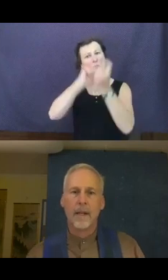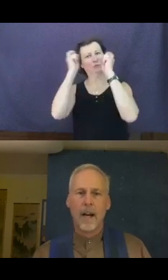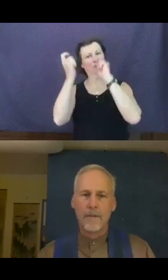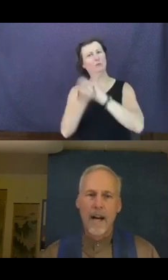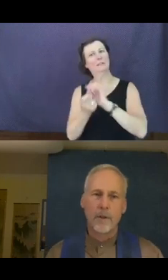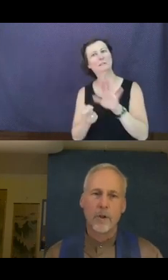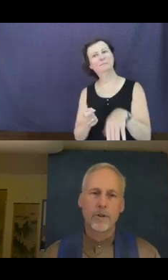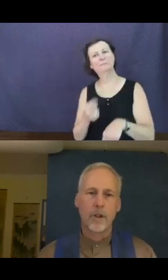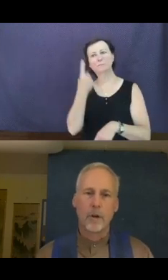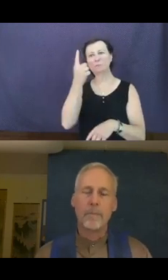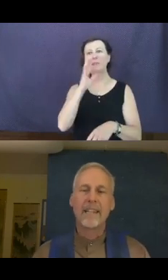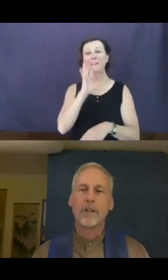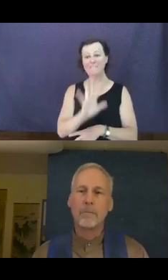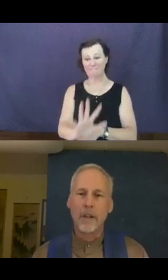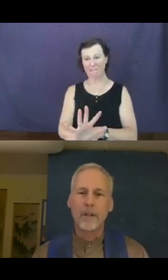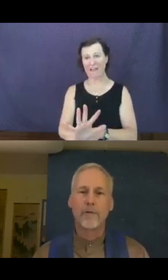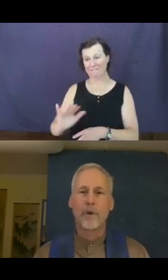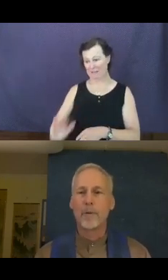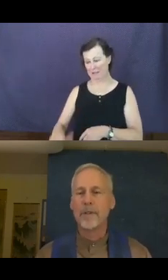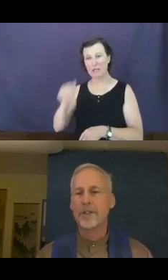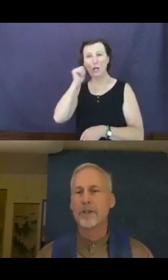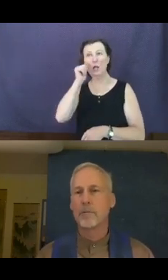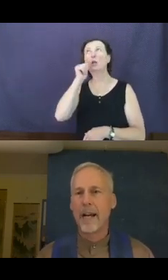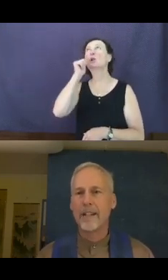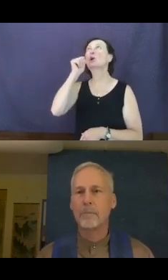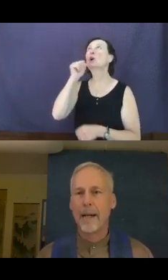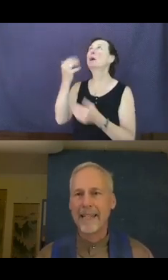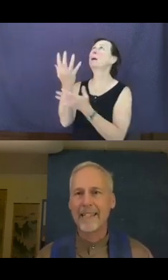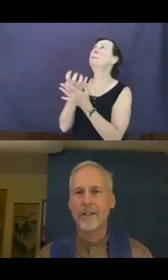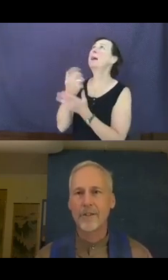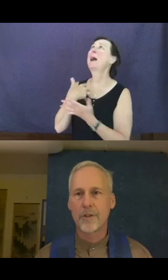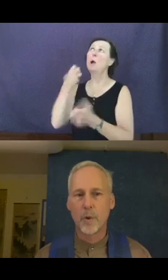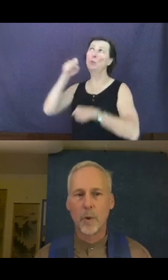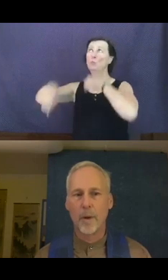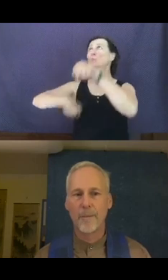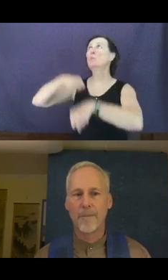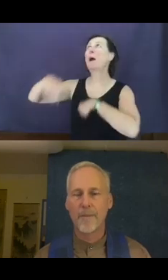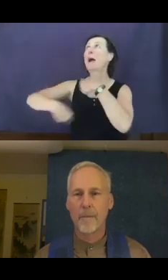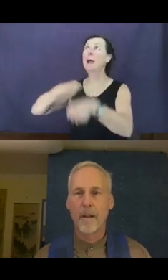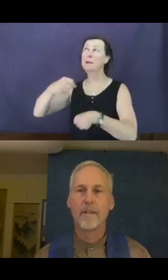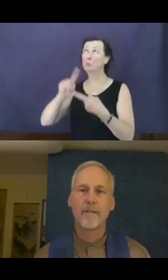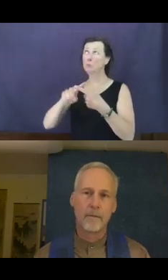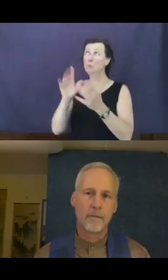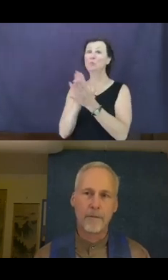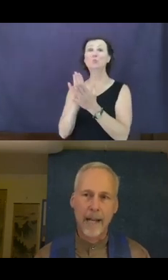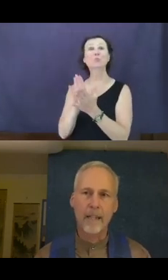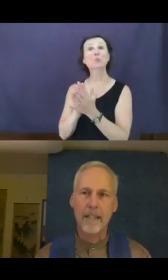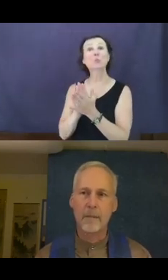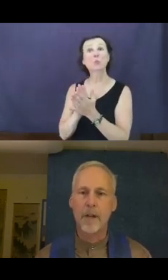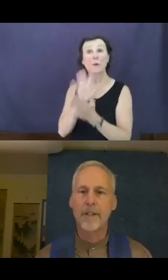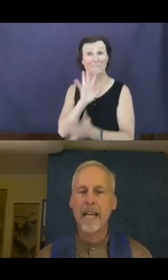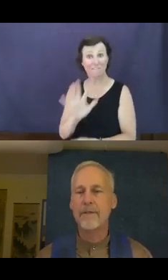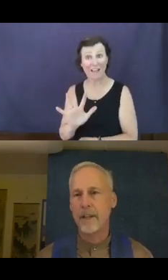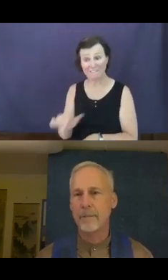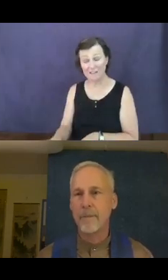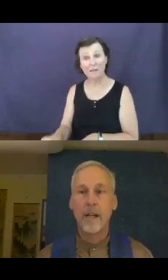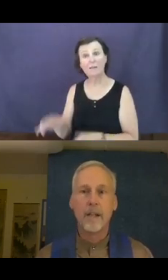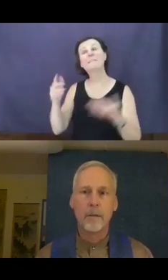A five-year-old girl begged her mother for permission to ride her bike to school. Finally the mother gave in, but